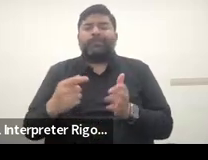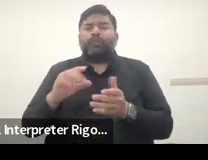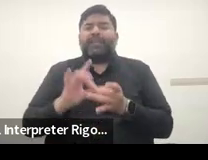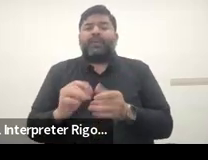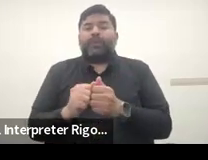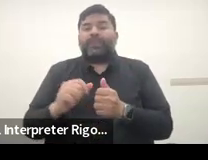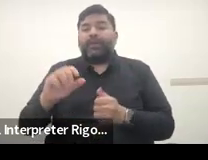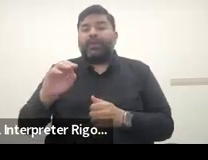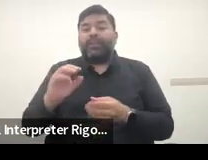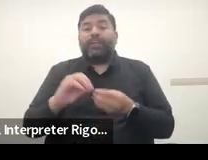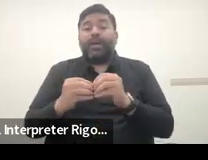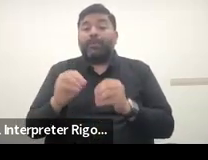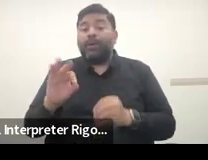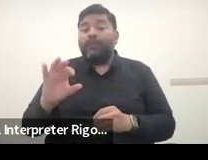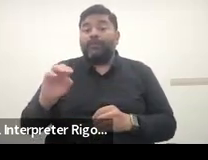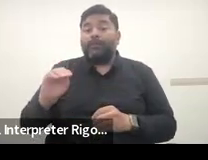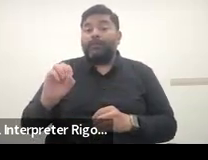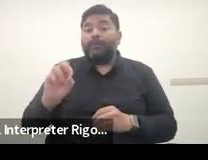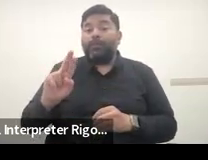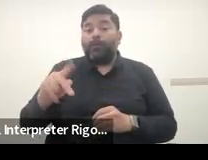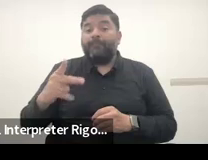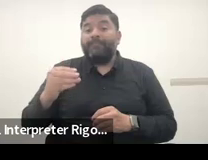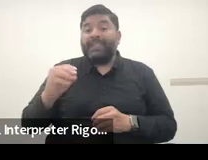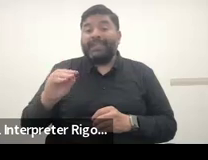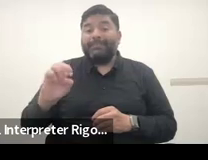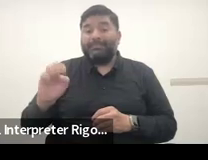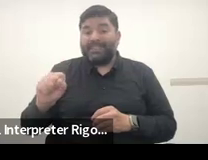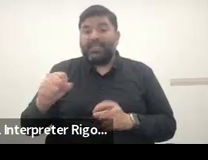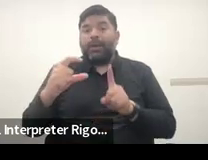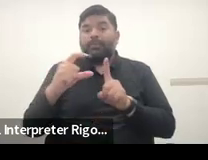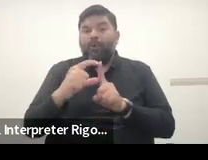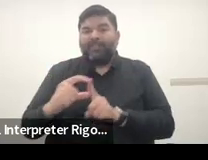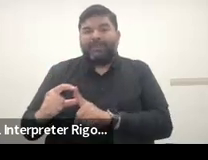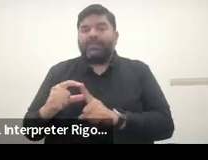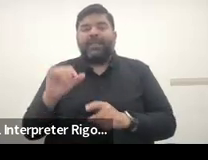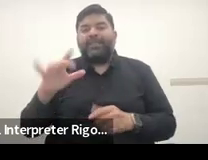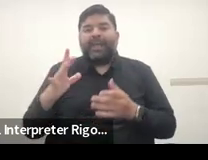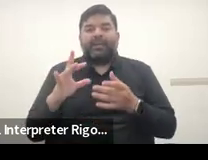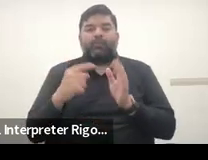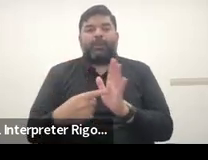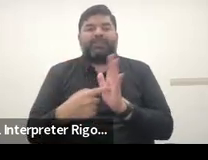morphemes, but the this represents what's available in the field currently.